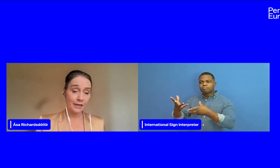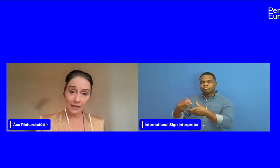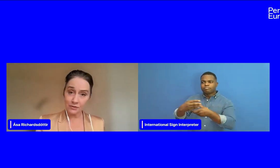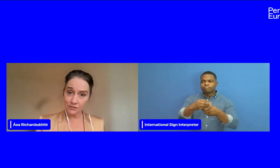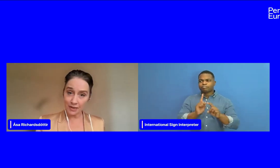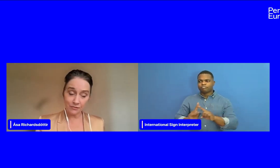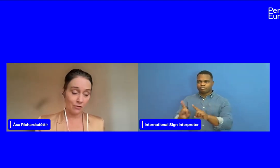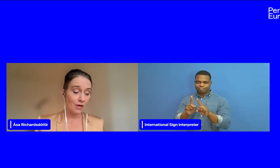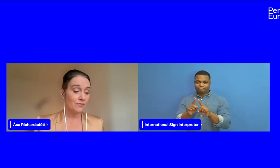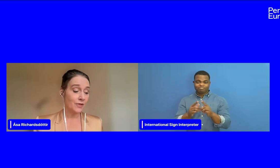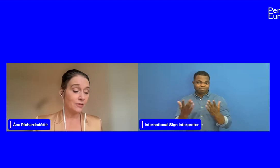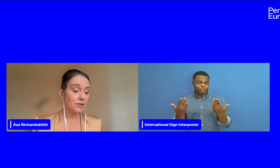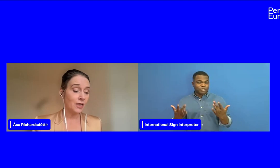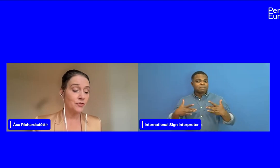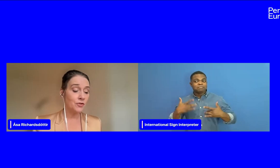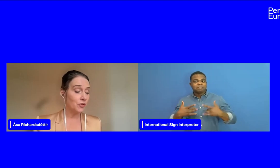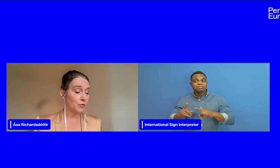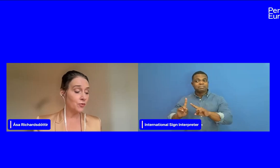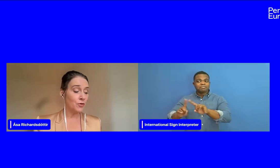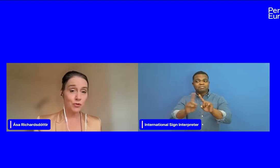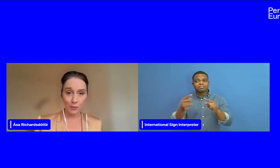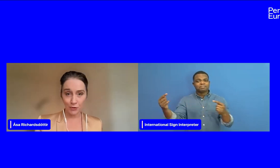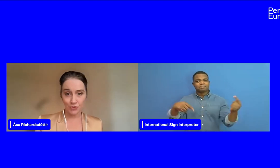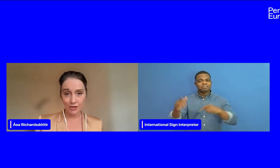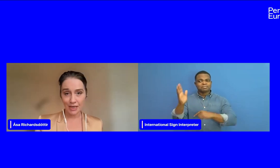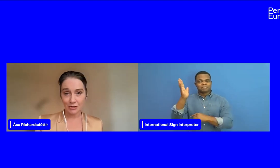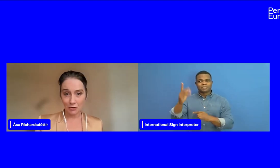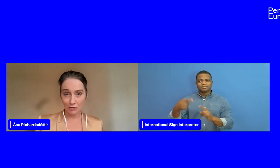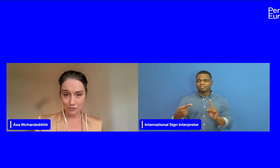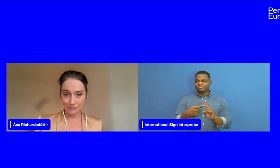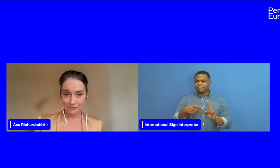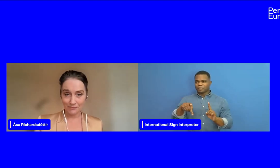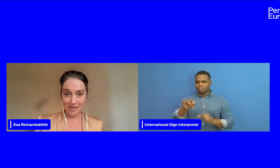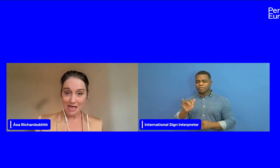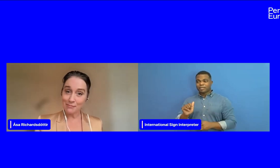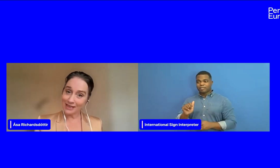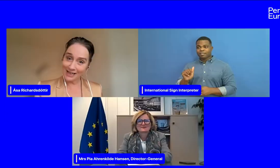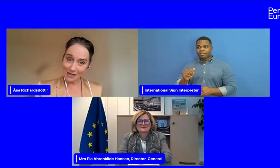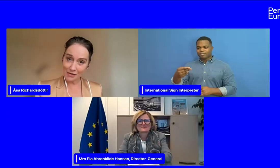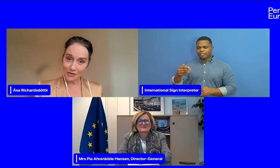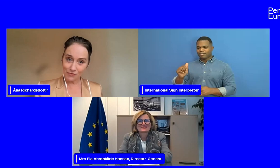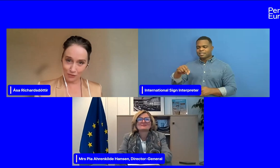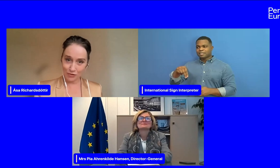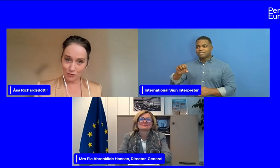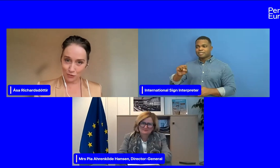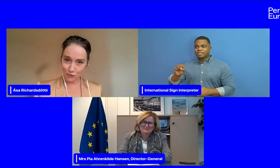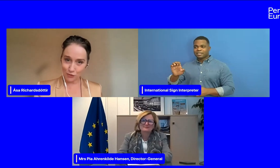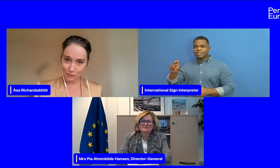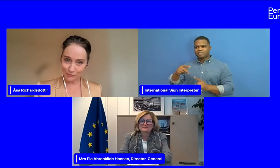the Director General for Education, Youth, Sport and Culture. Pia, the floor is yours.